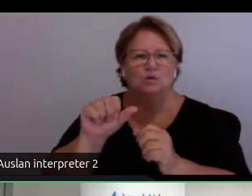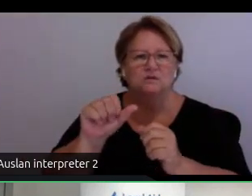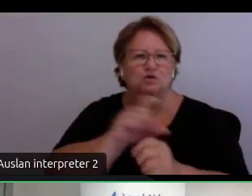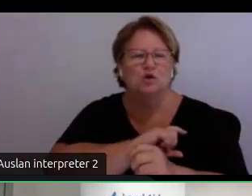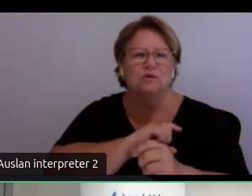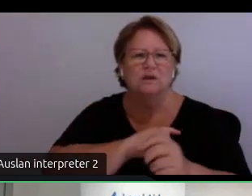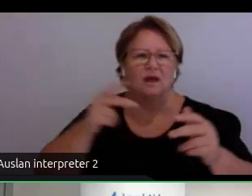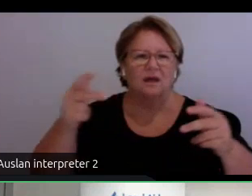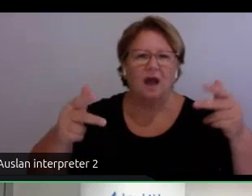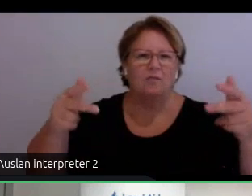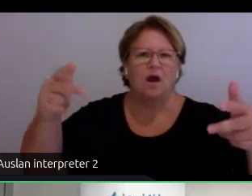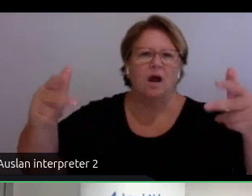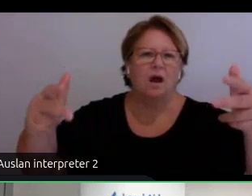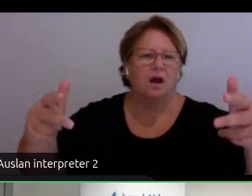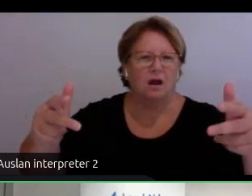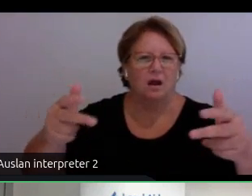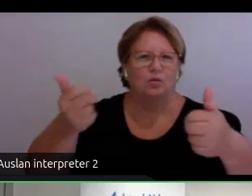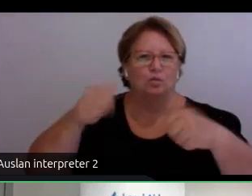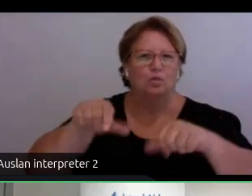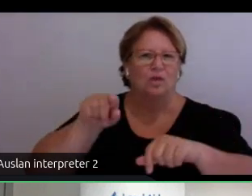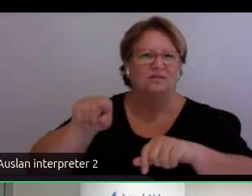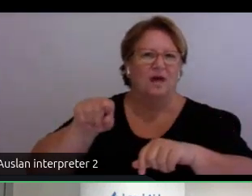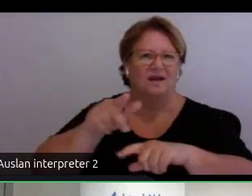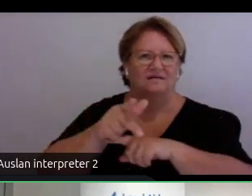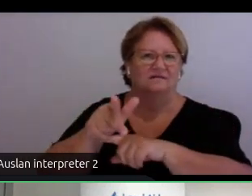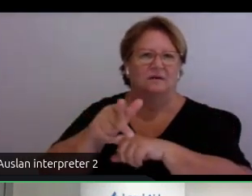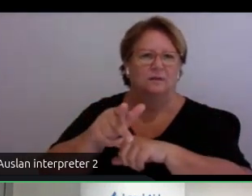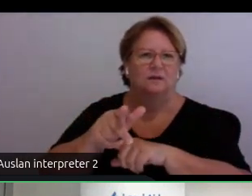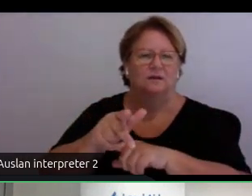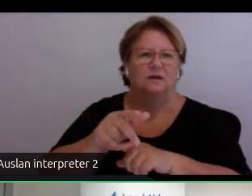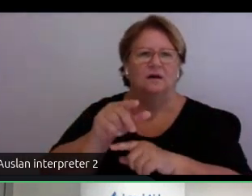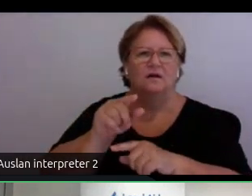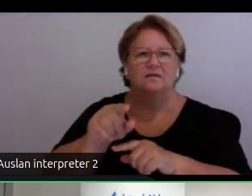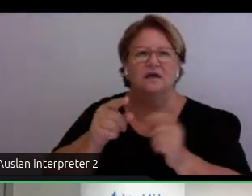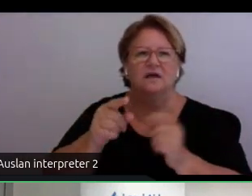been used. Yeah. To show when properties flood. And then they're not things I don't think that